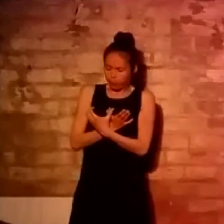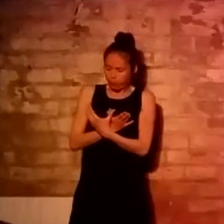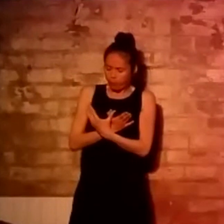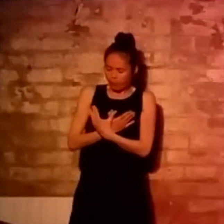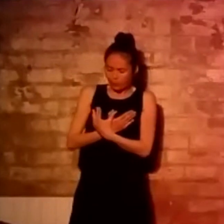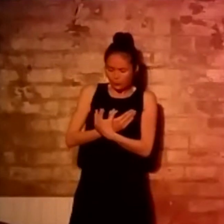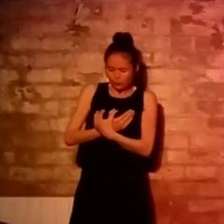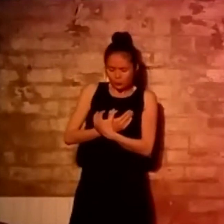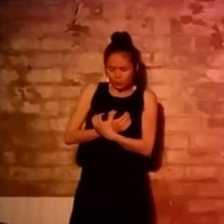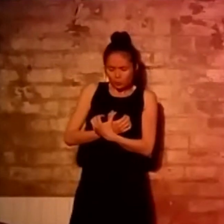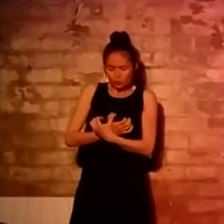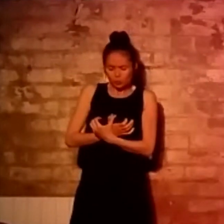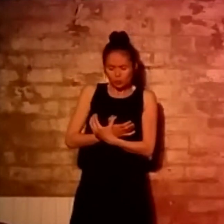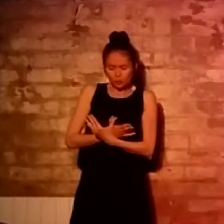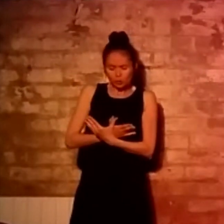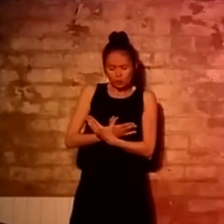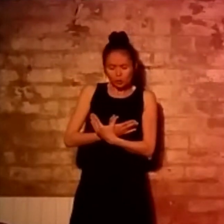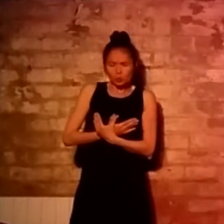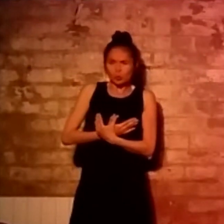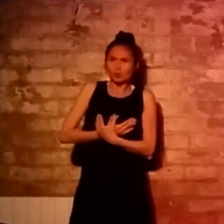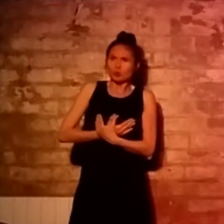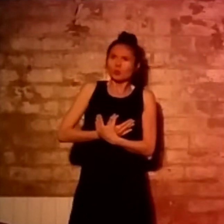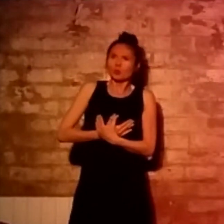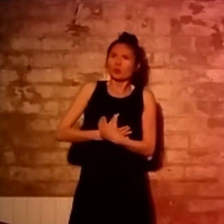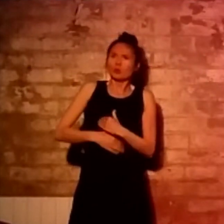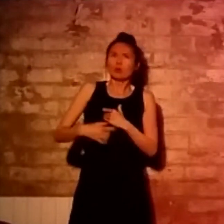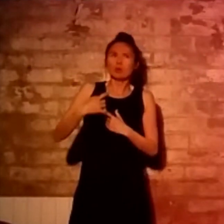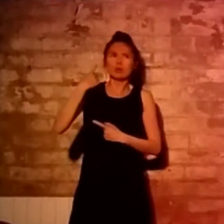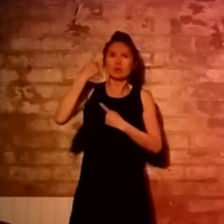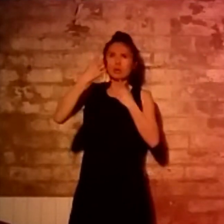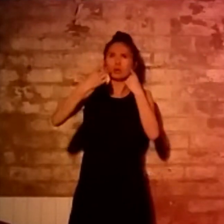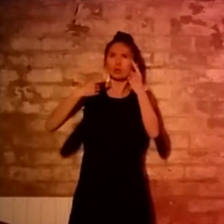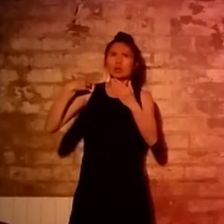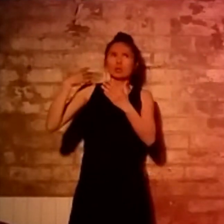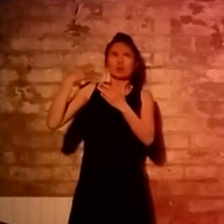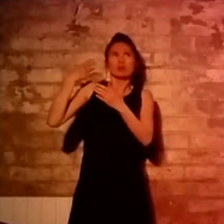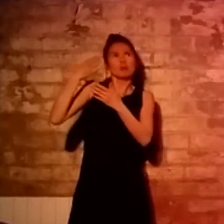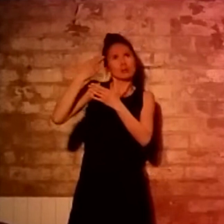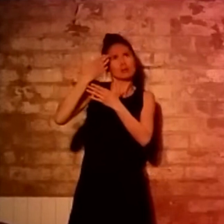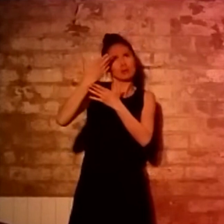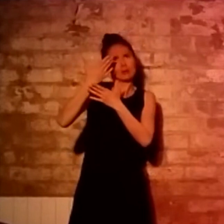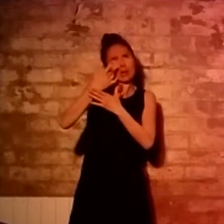Were I to wish it so; as so oft hath I calculated.